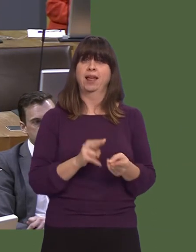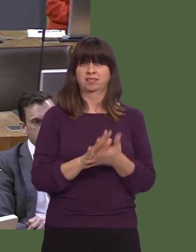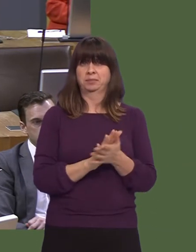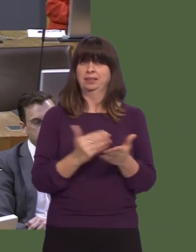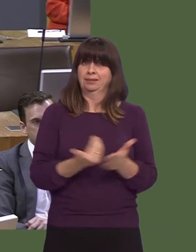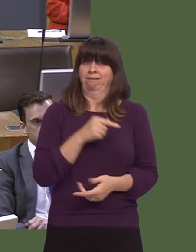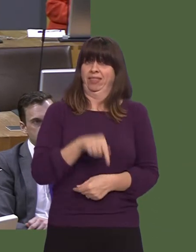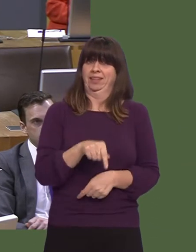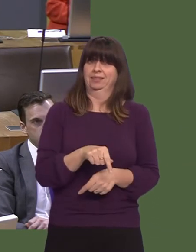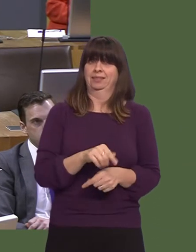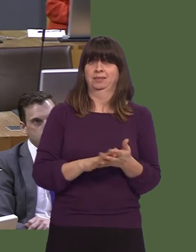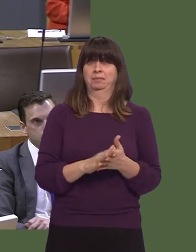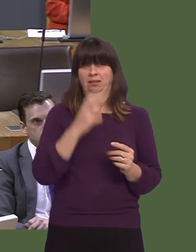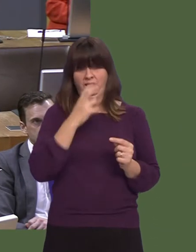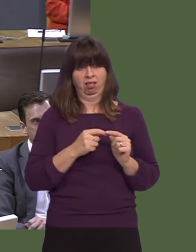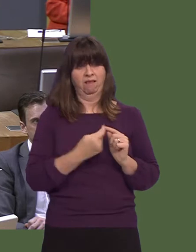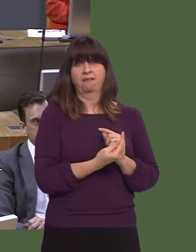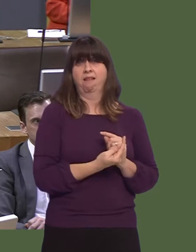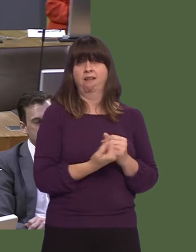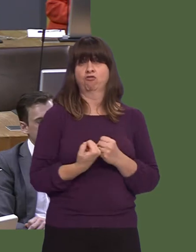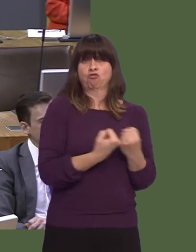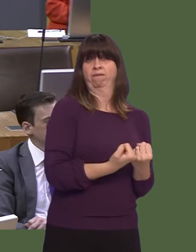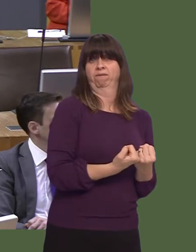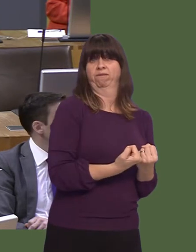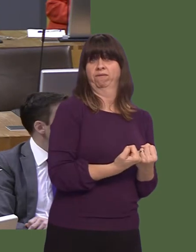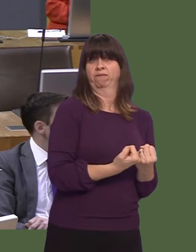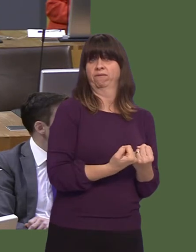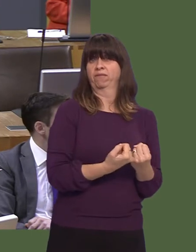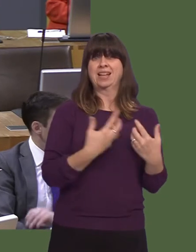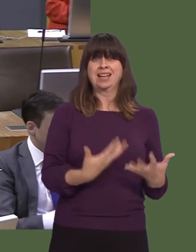people in a position where they're not driving so far, where they are not increasing their